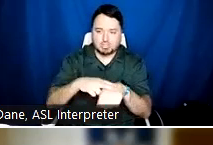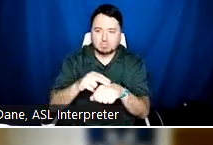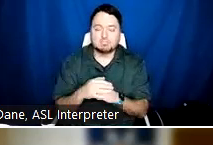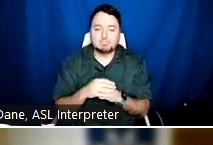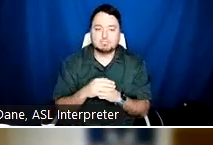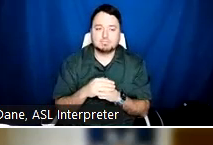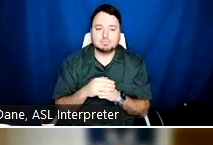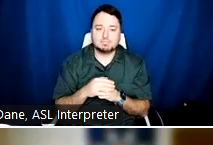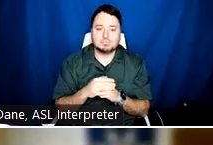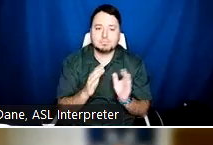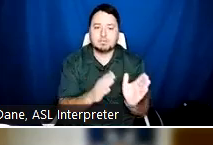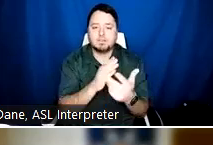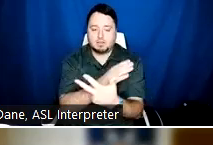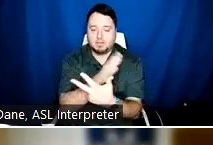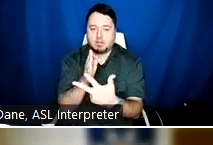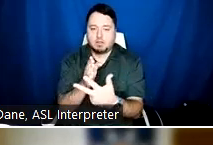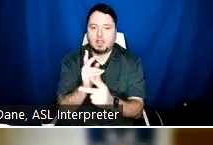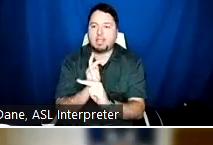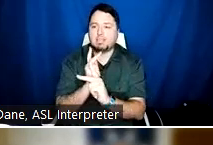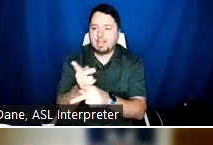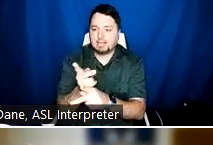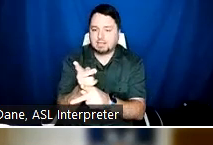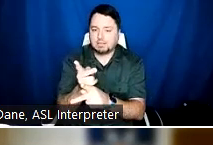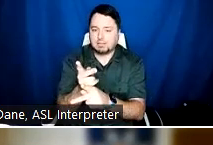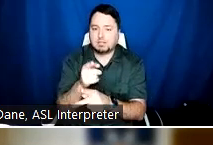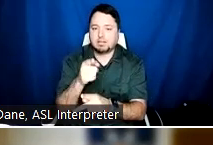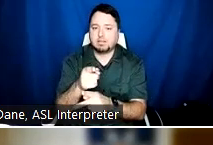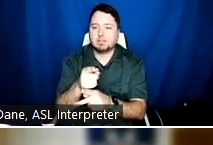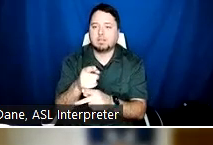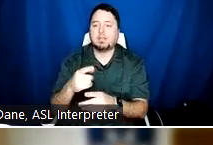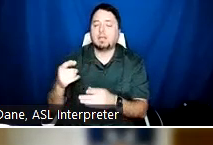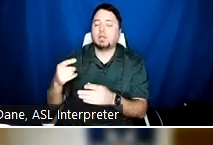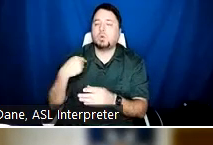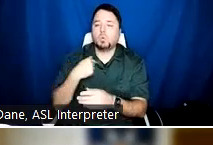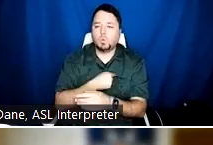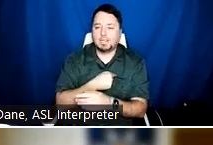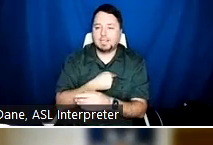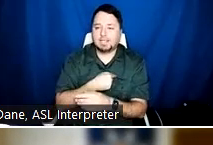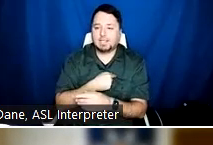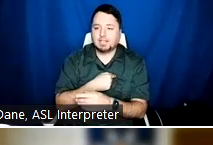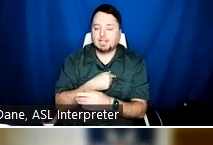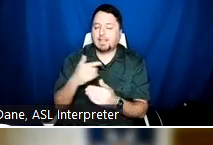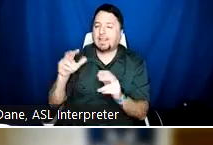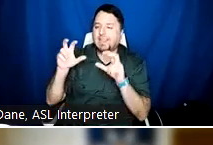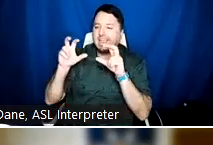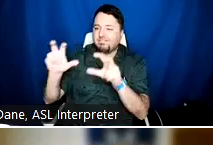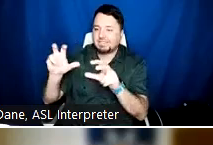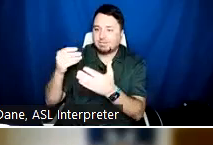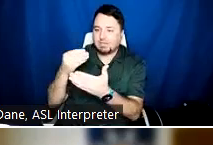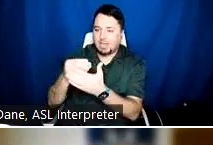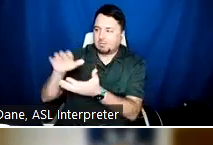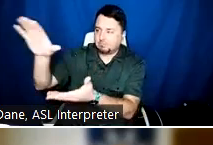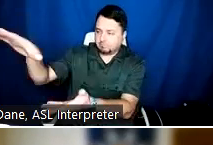The lending and capitalization, as an intermediary we take investment capital and distribute it out